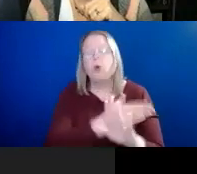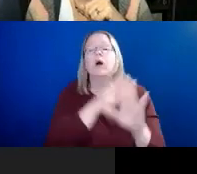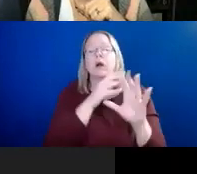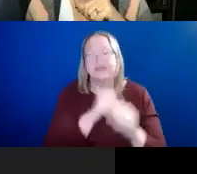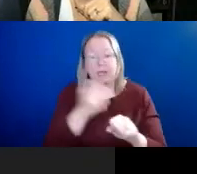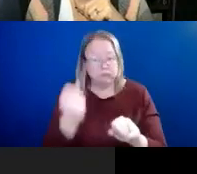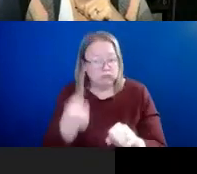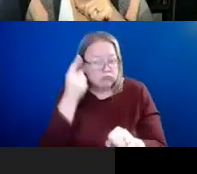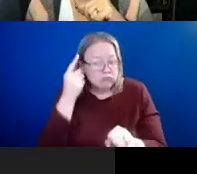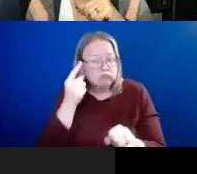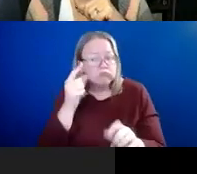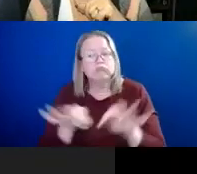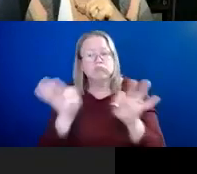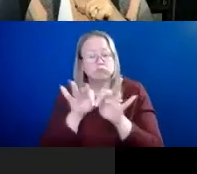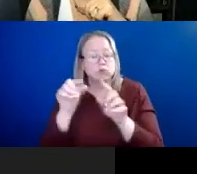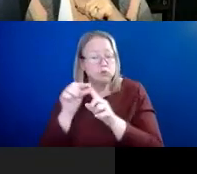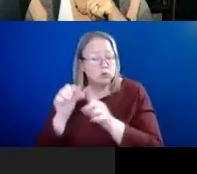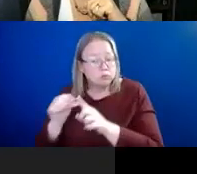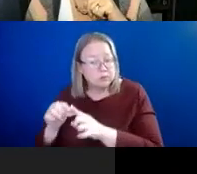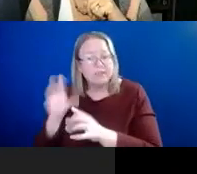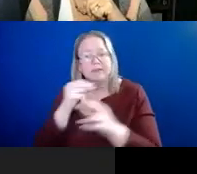13:21:46 time so they can capture those key terms and the names that you might drop.